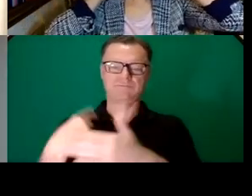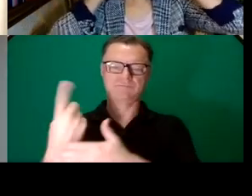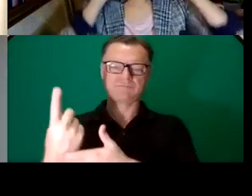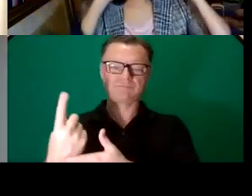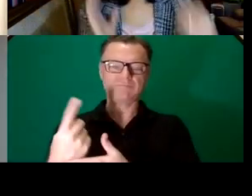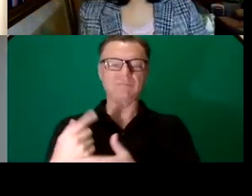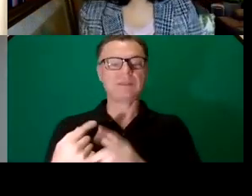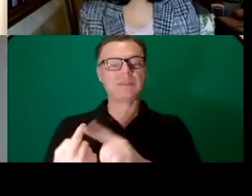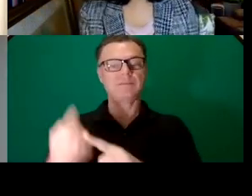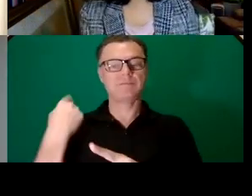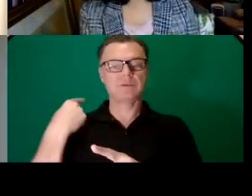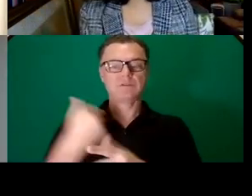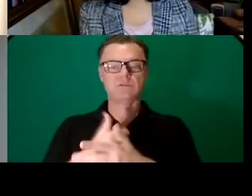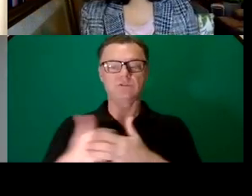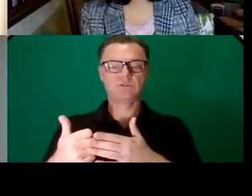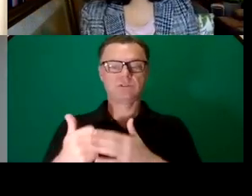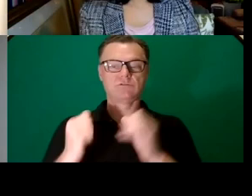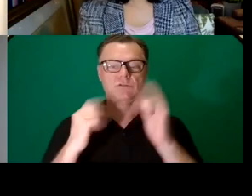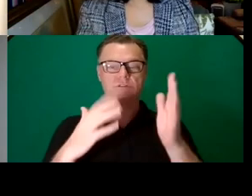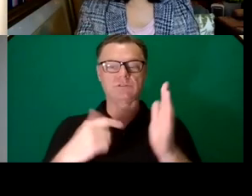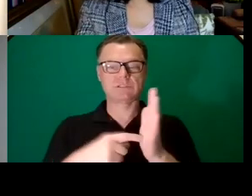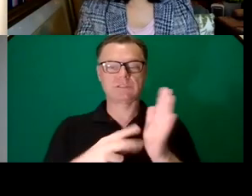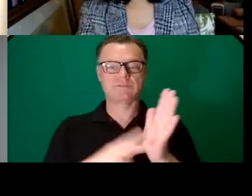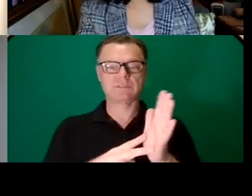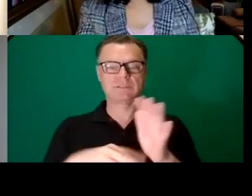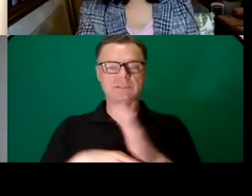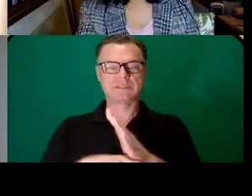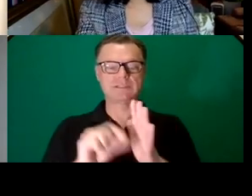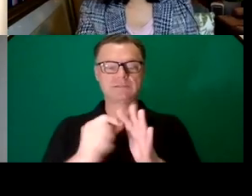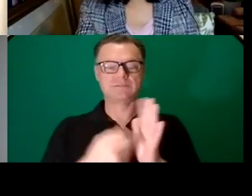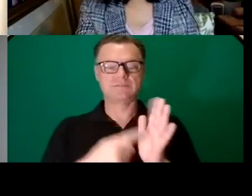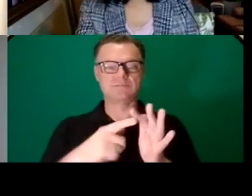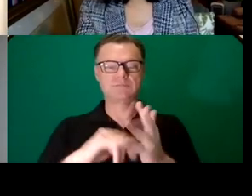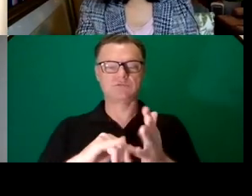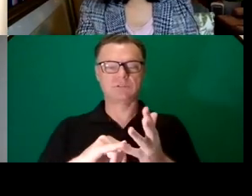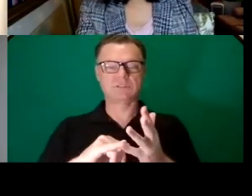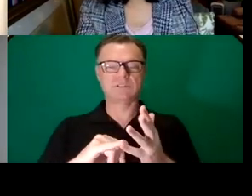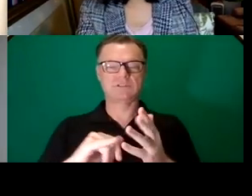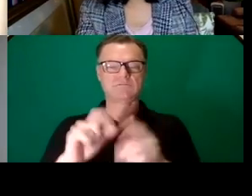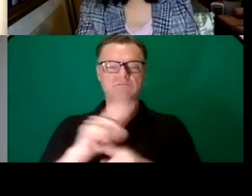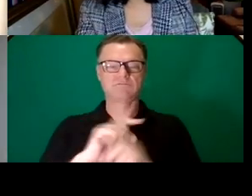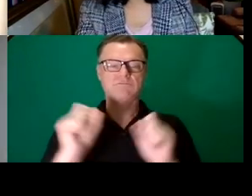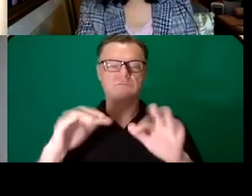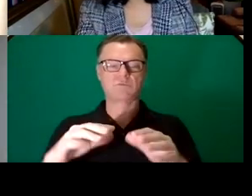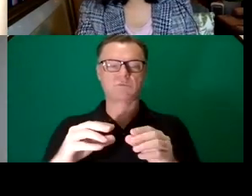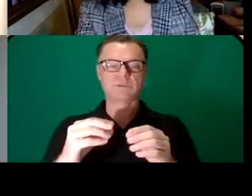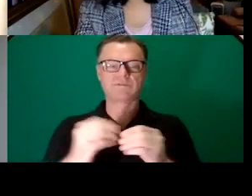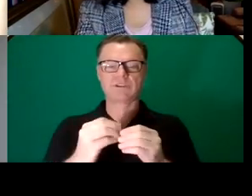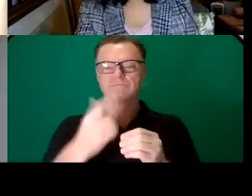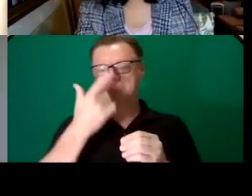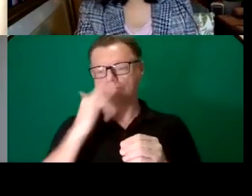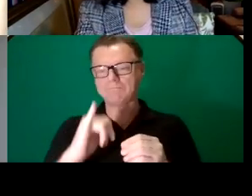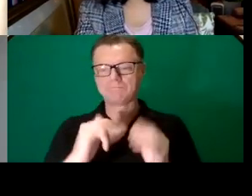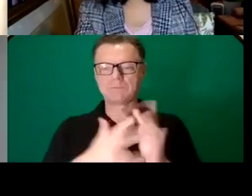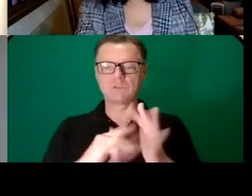representation on TV is in press conferences with really tragic news of emergencies